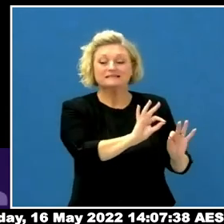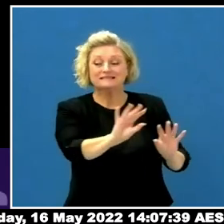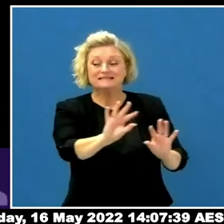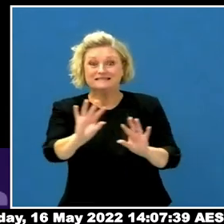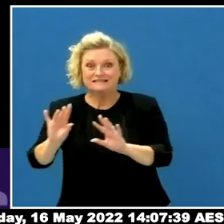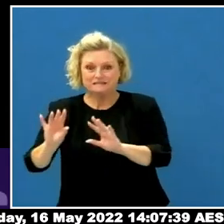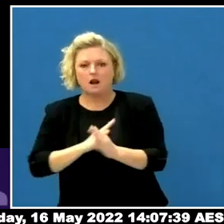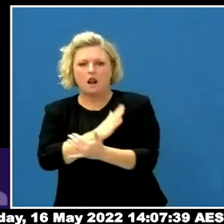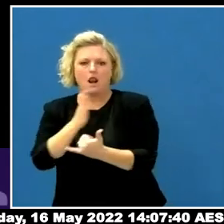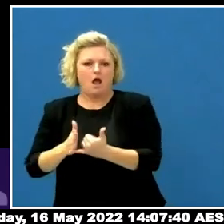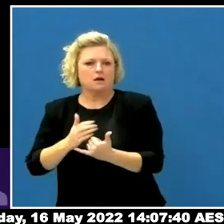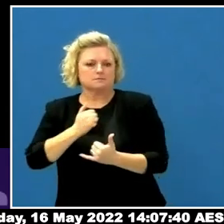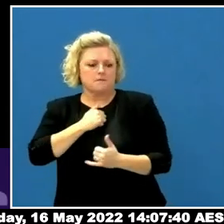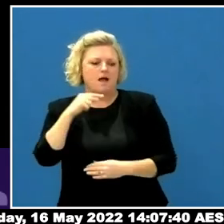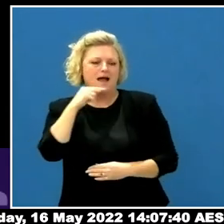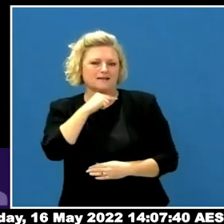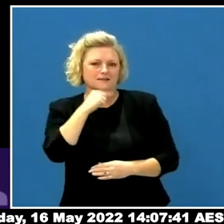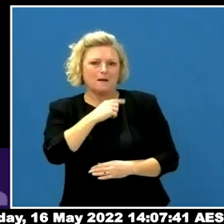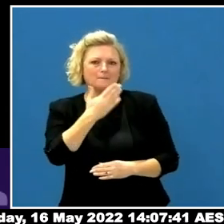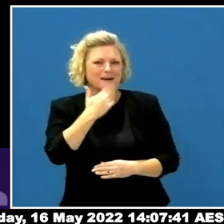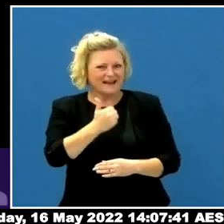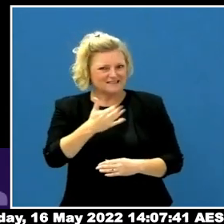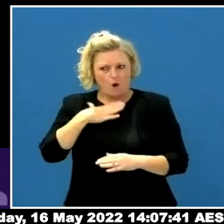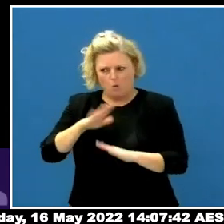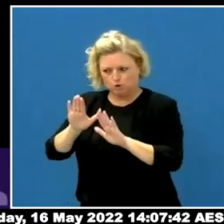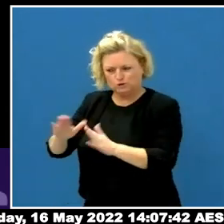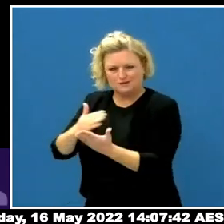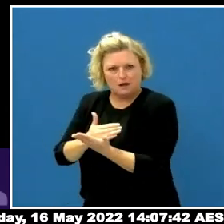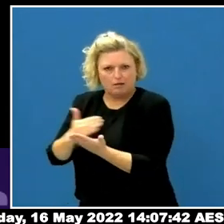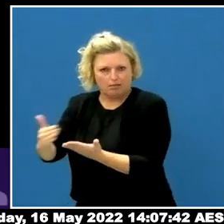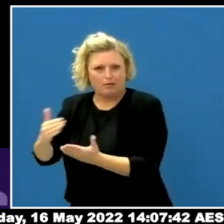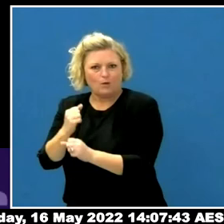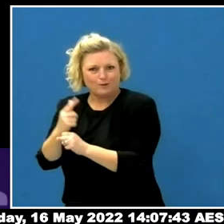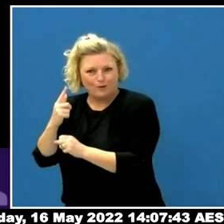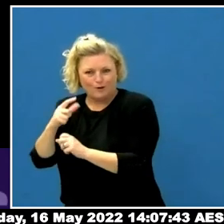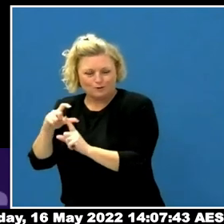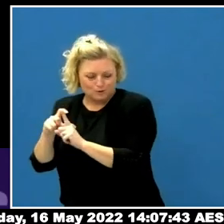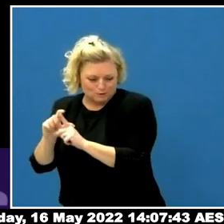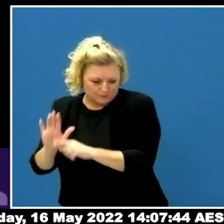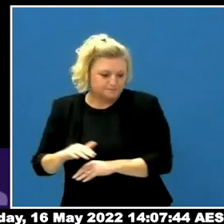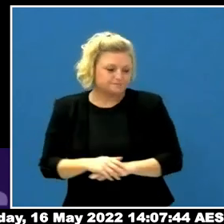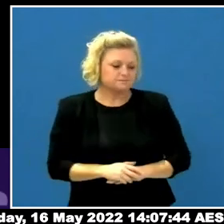the birth". And she was in the centre I think at the time and the senior Lifestyle